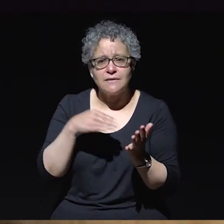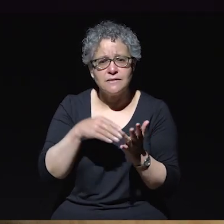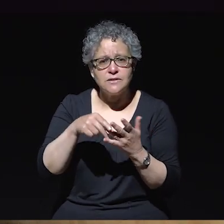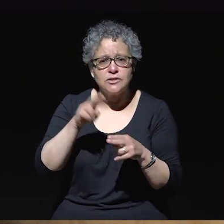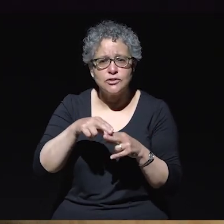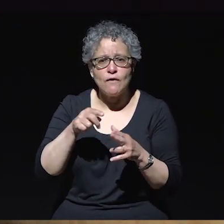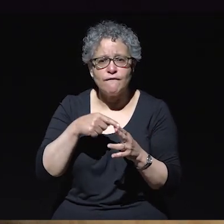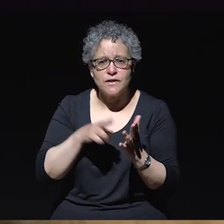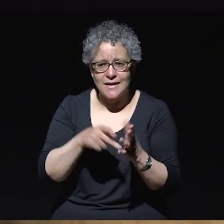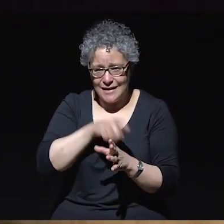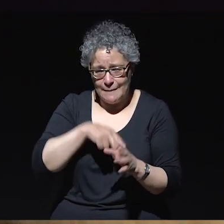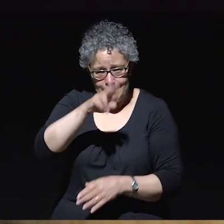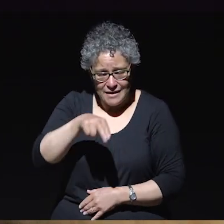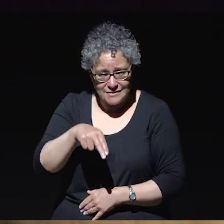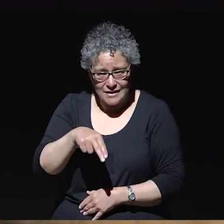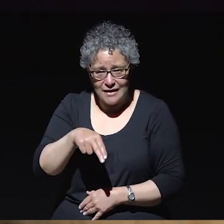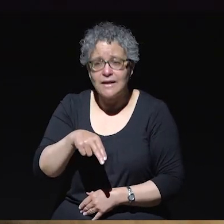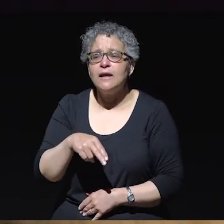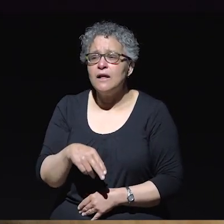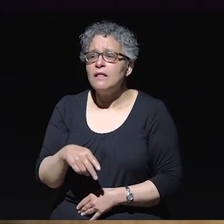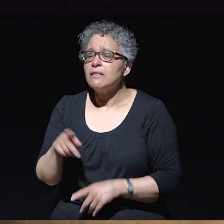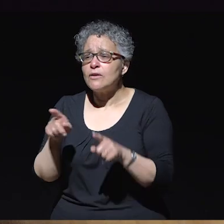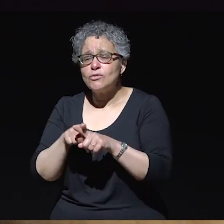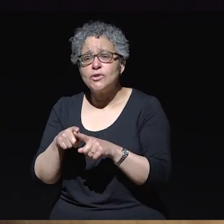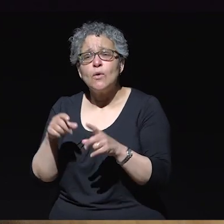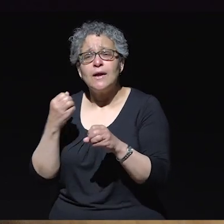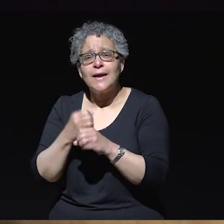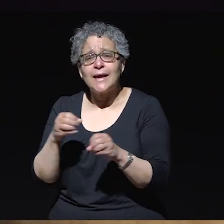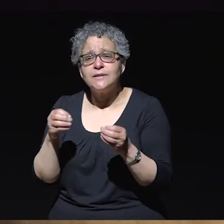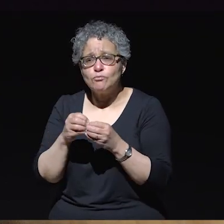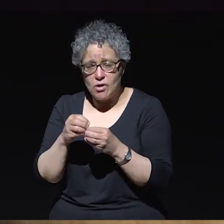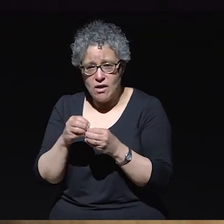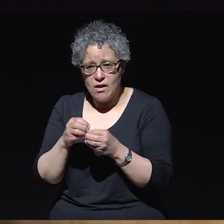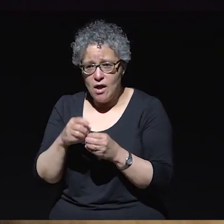a wonderful early example of Thomas Gainsborough's work, the portrait of Queen Caroline.